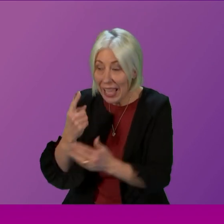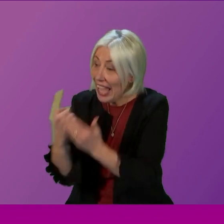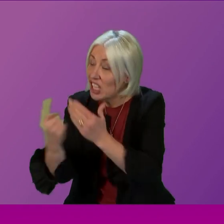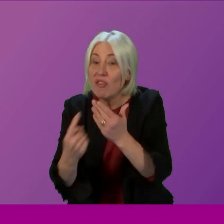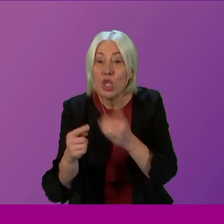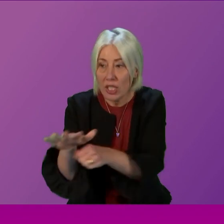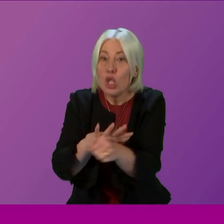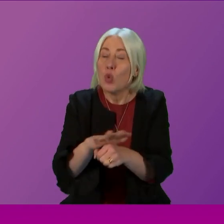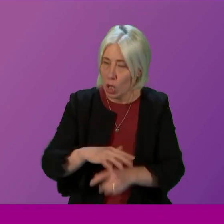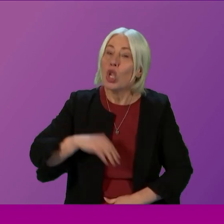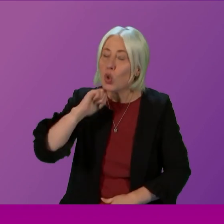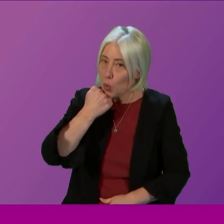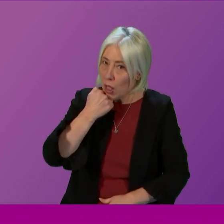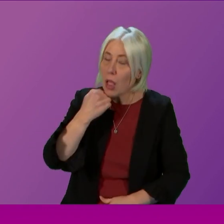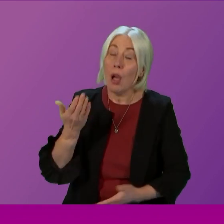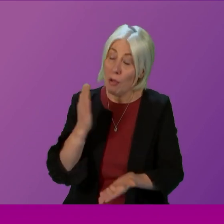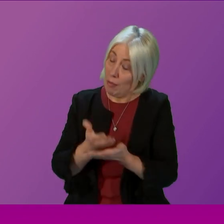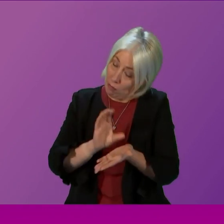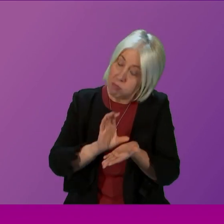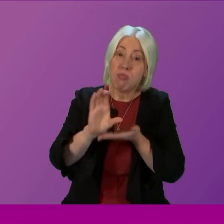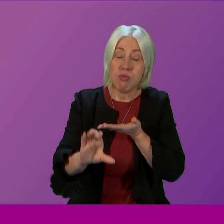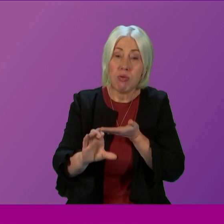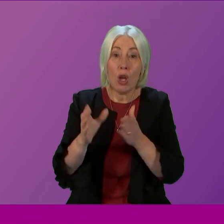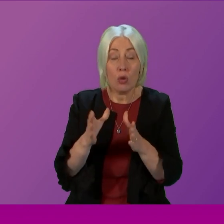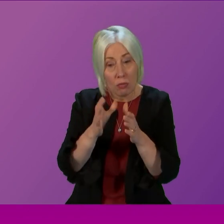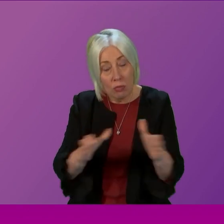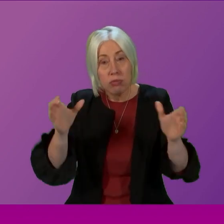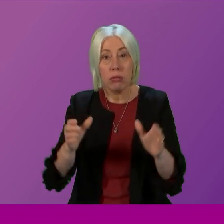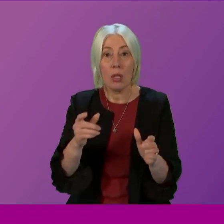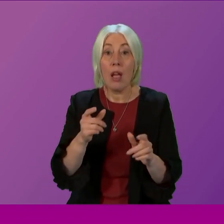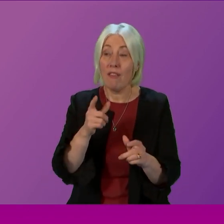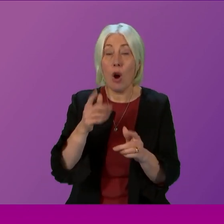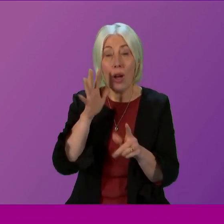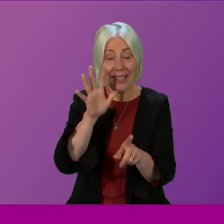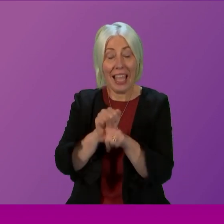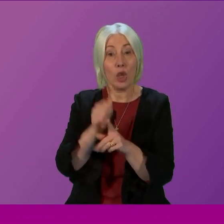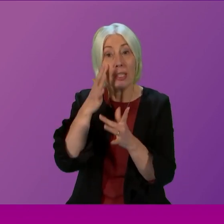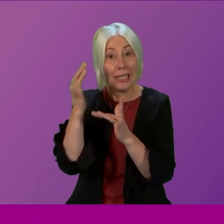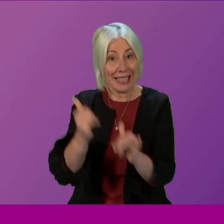There is significant investment in capacity for diagnostic tests and for any follow-up